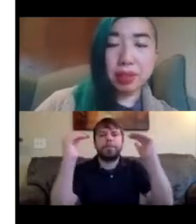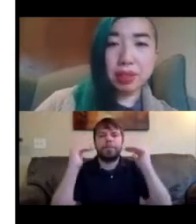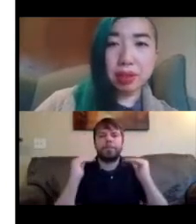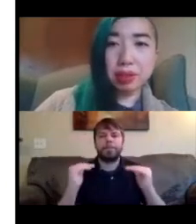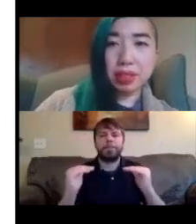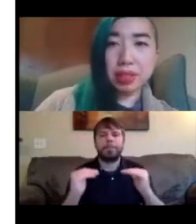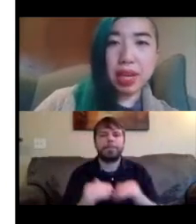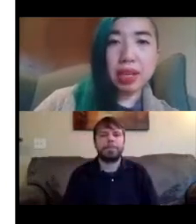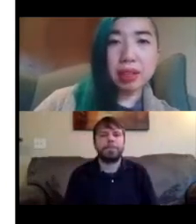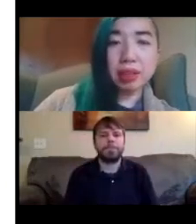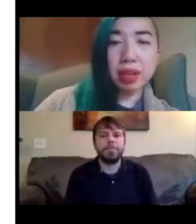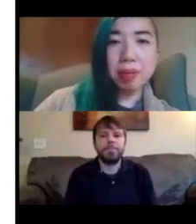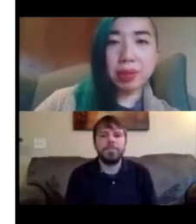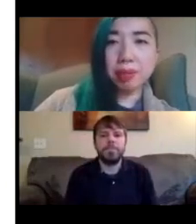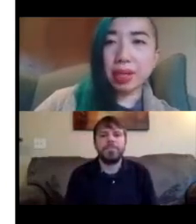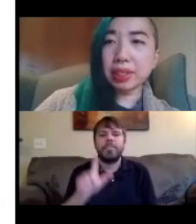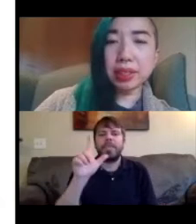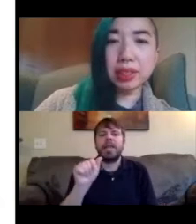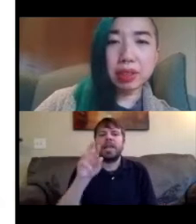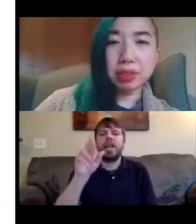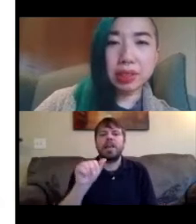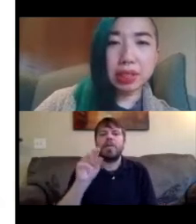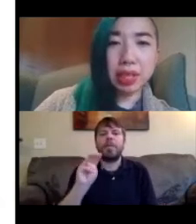So, let's look at Lara Mimosa Montes' "Thresholes" together.